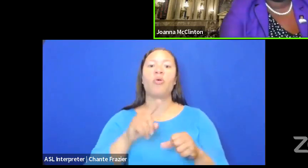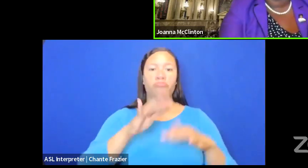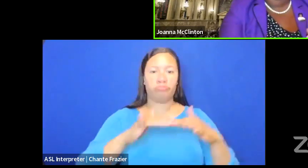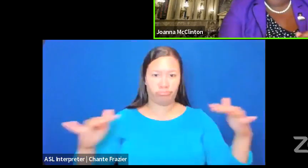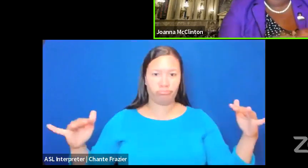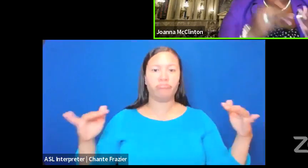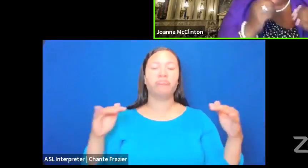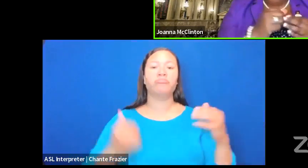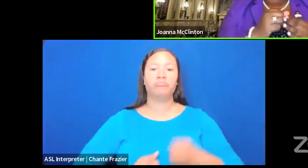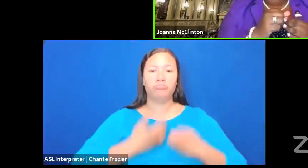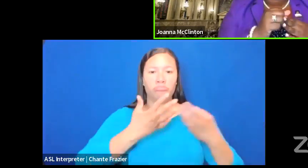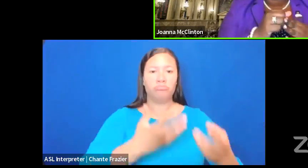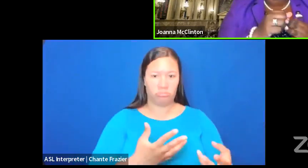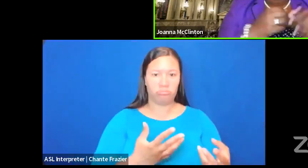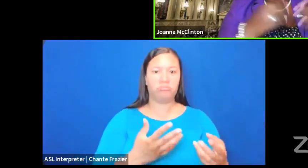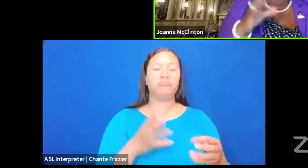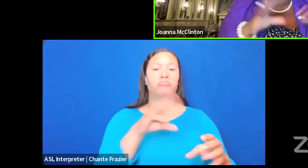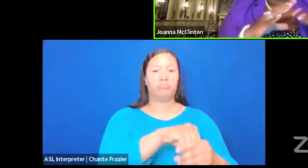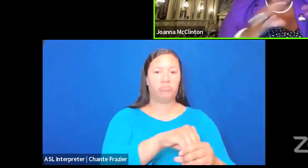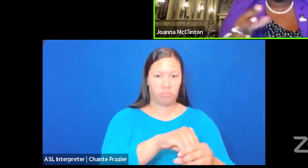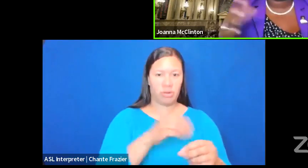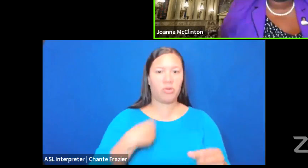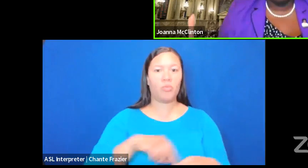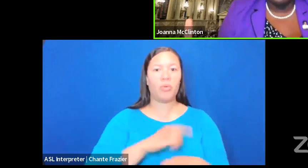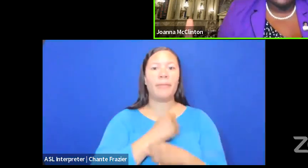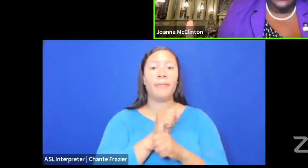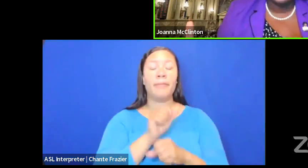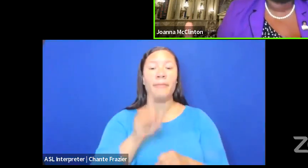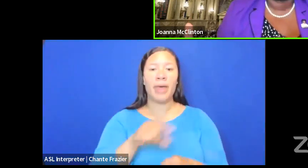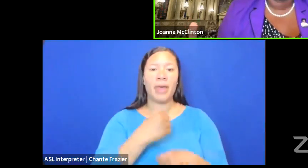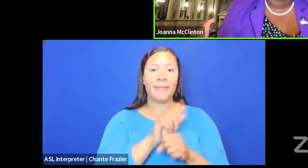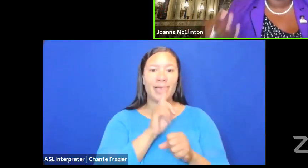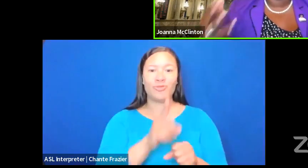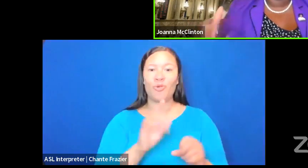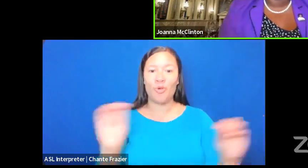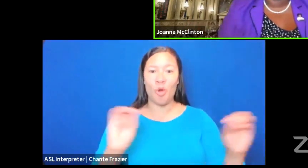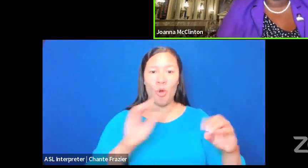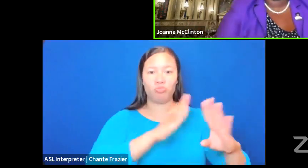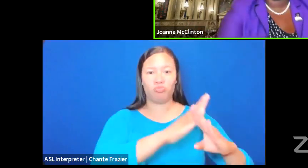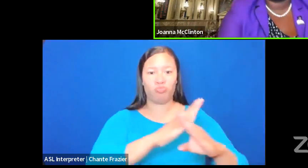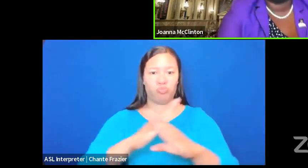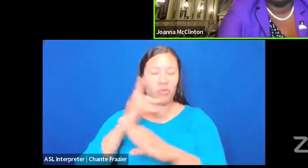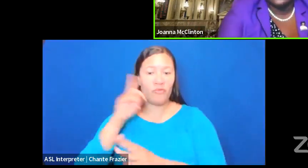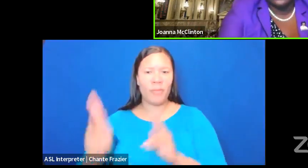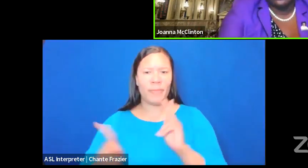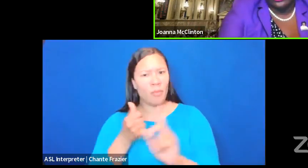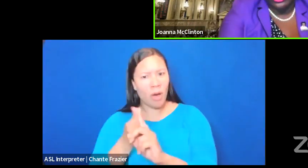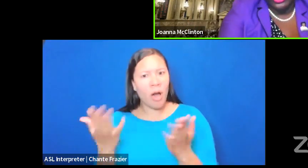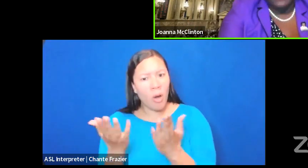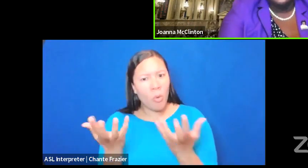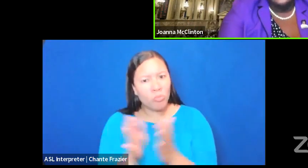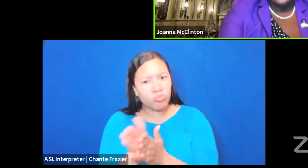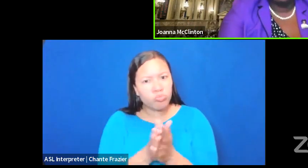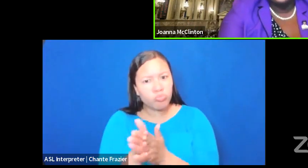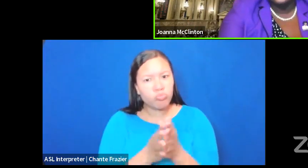We have to make sure that as we, it's not political but as we choose leaders that they are reflective of our voices.